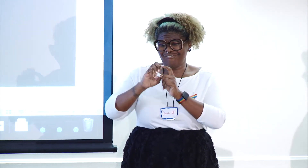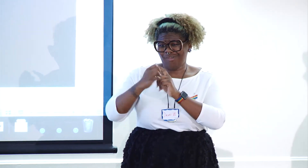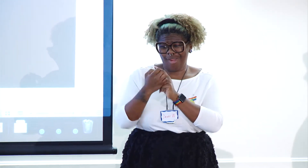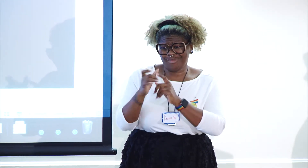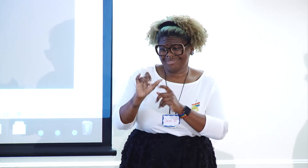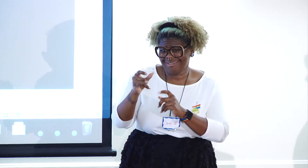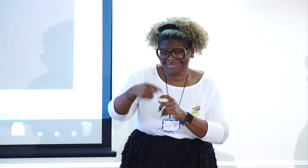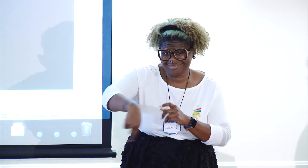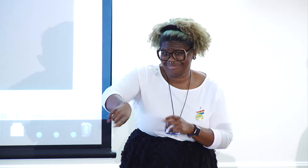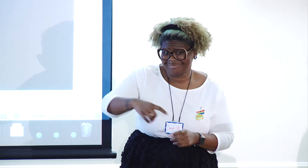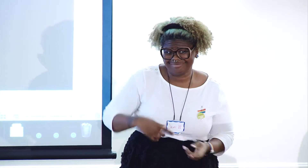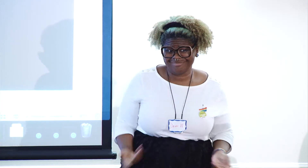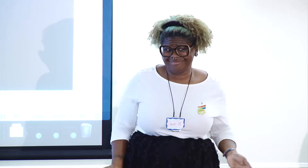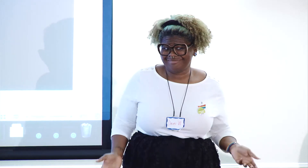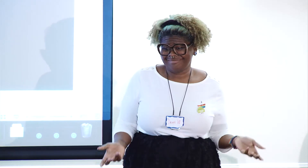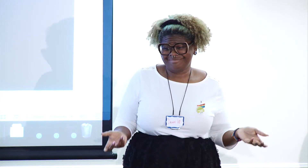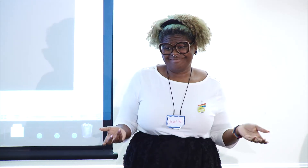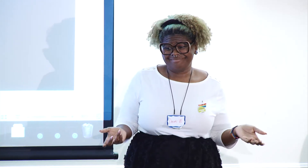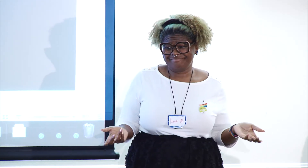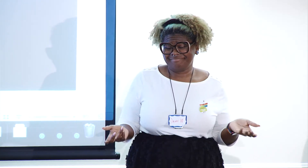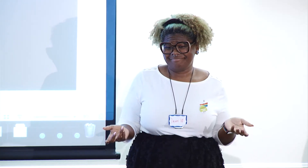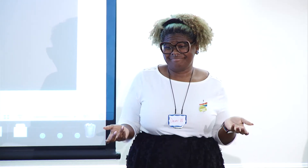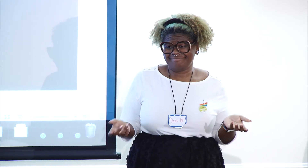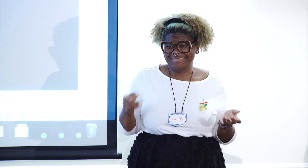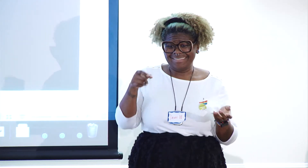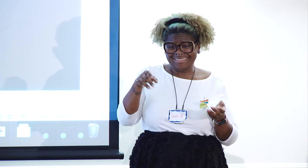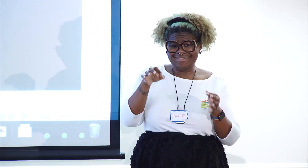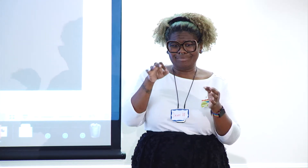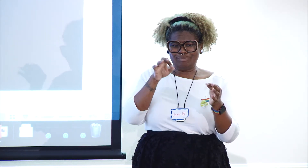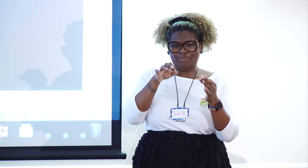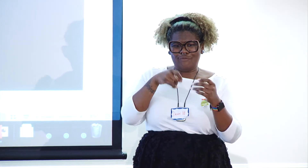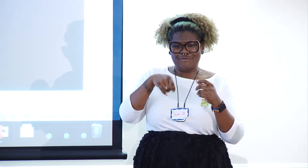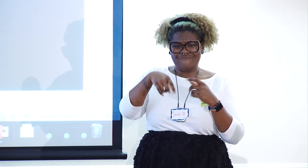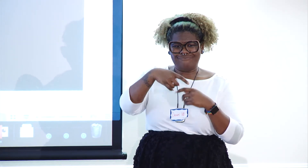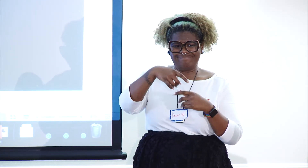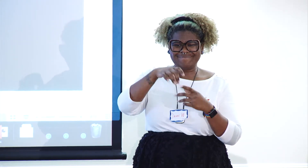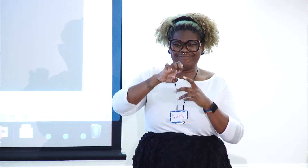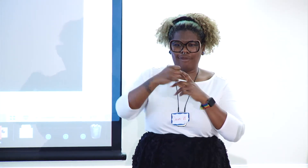So again, it all depends on the environment that you're in.